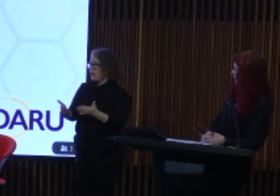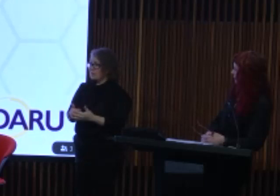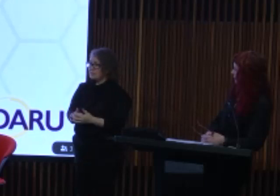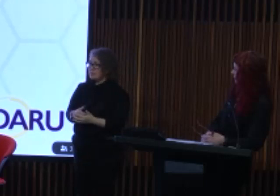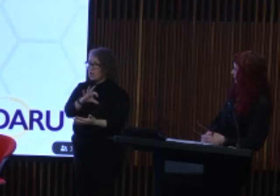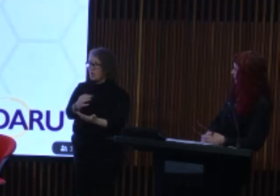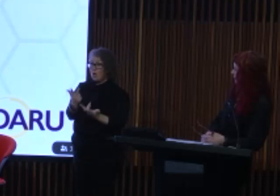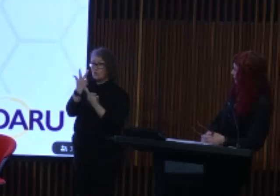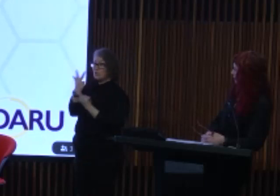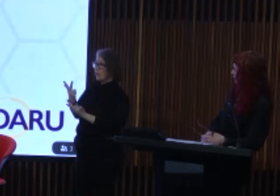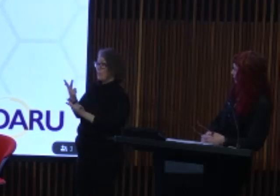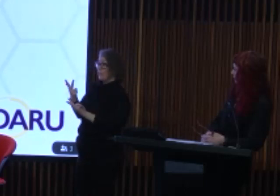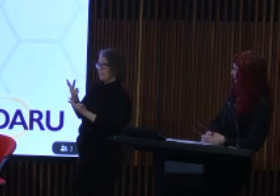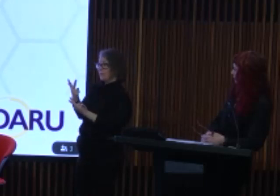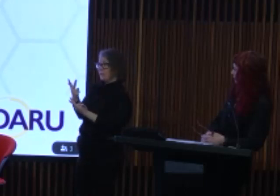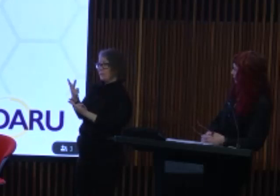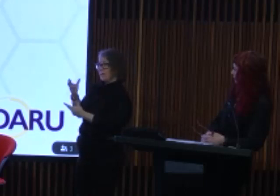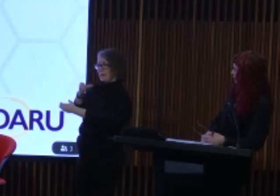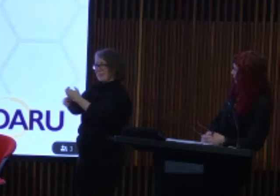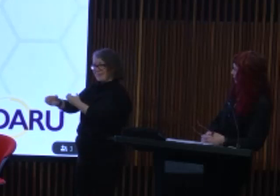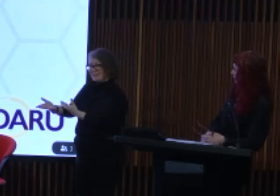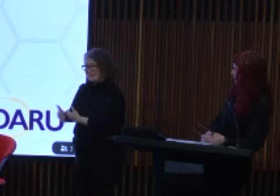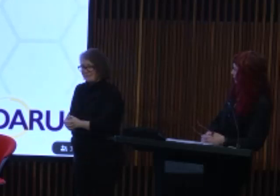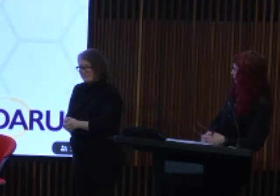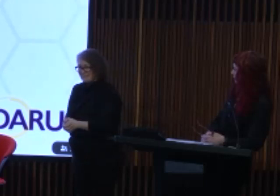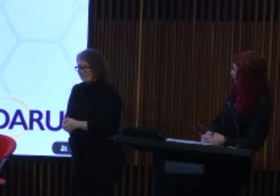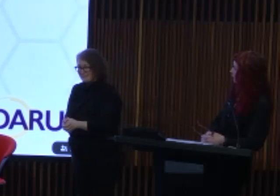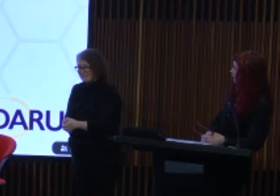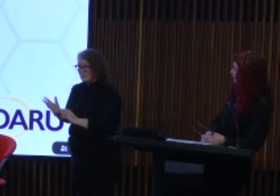empathy to the people using the system which creates major frustration in that people